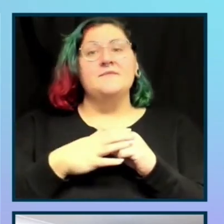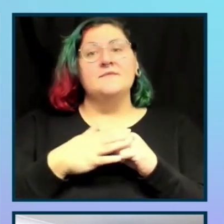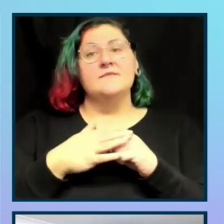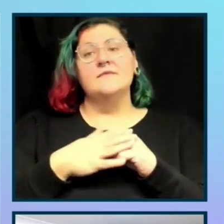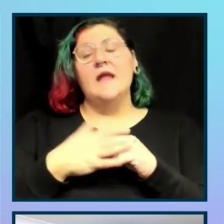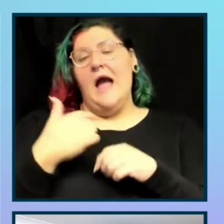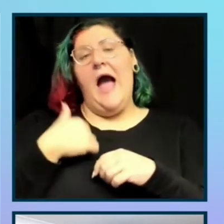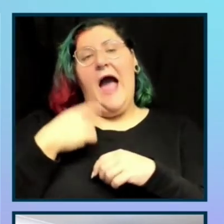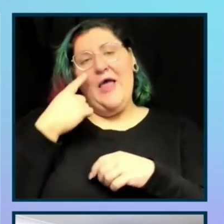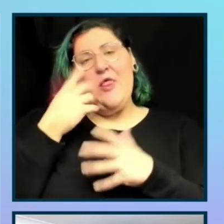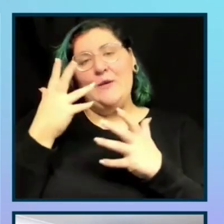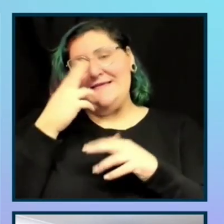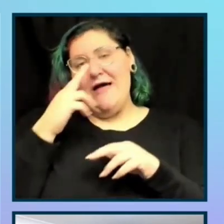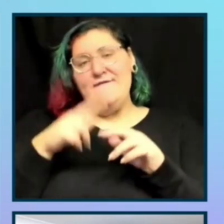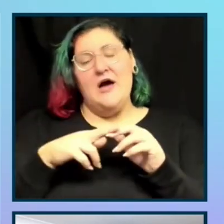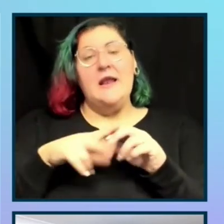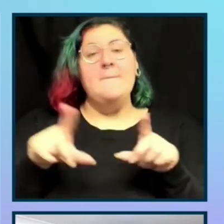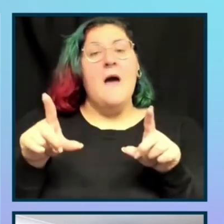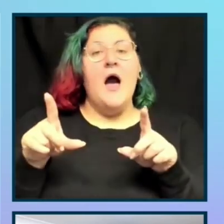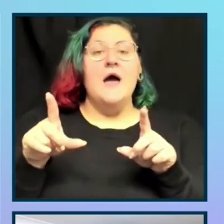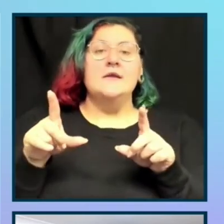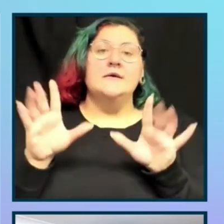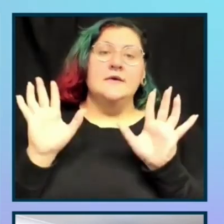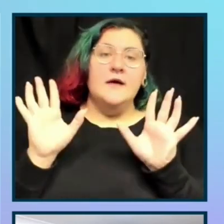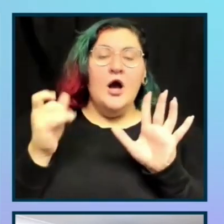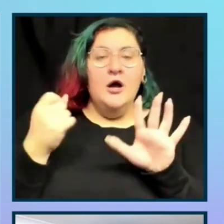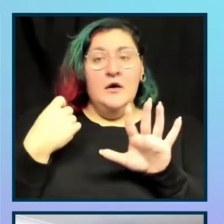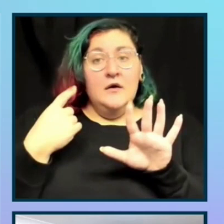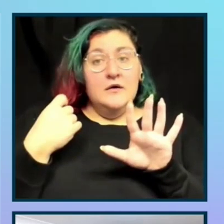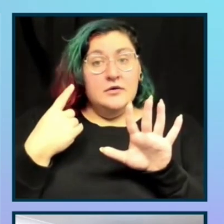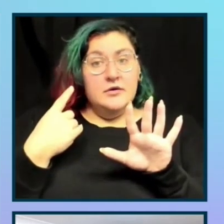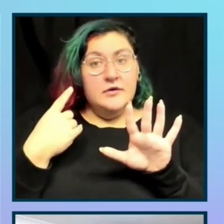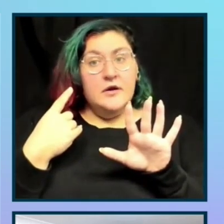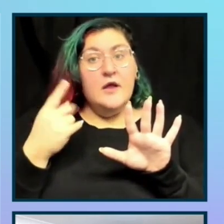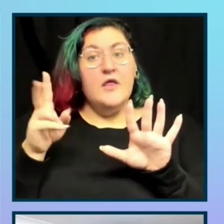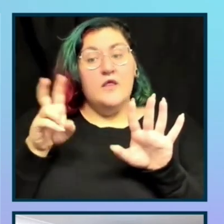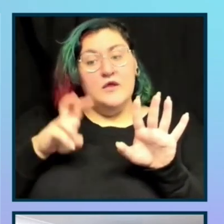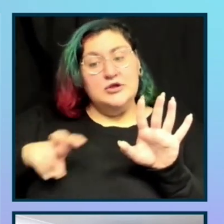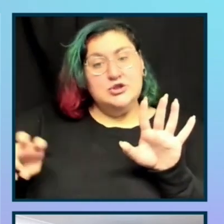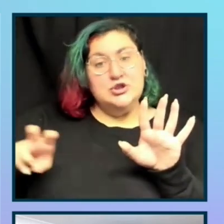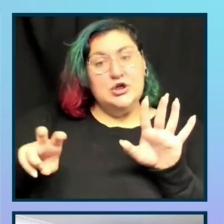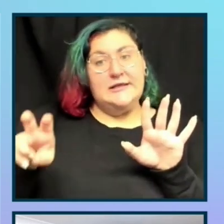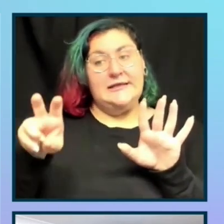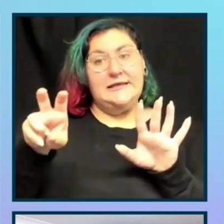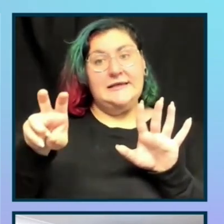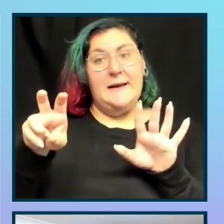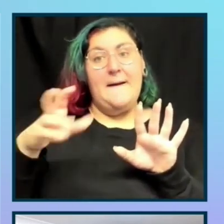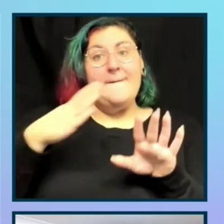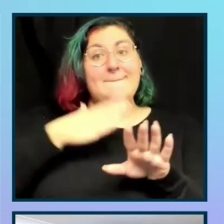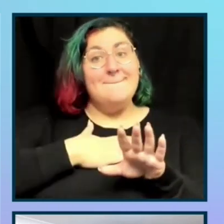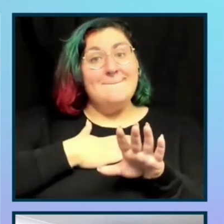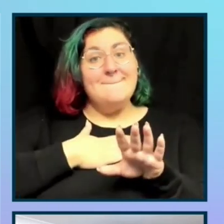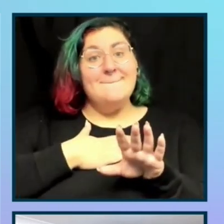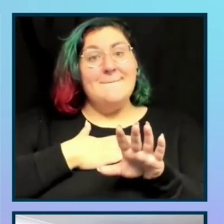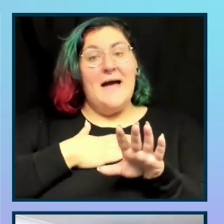but you know, coming onto that, the journey. Essentially, my journey to Pirate Legend started at launch